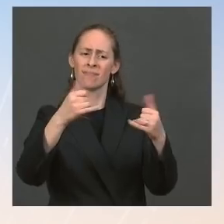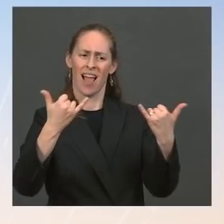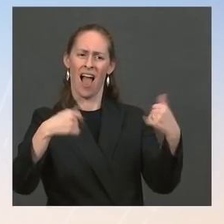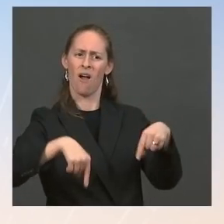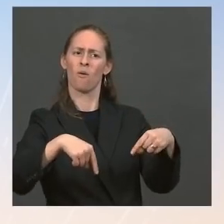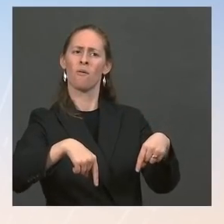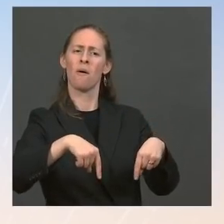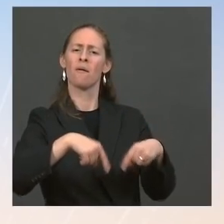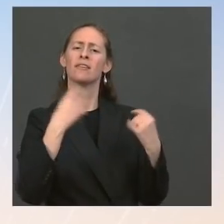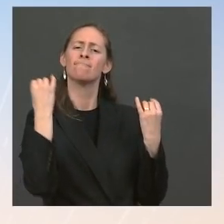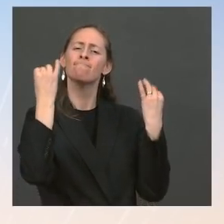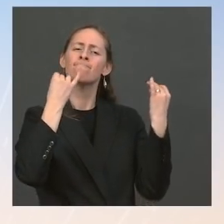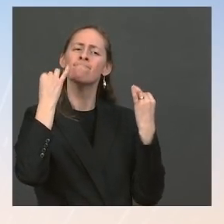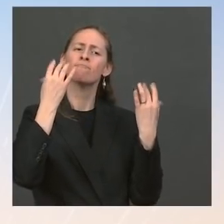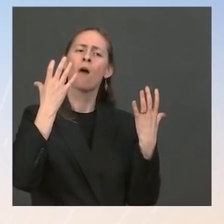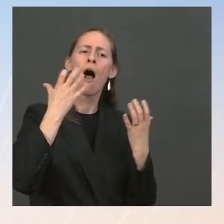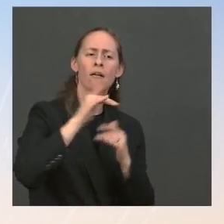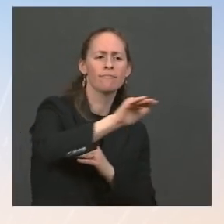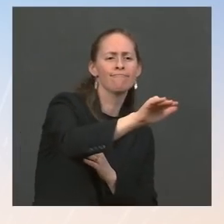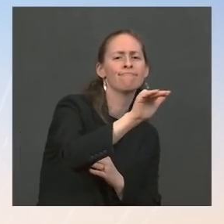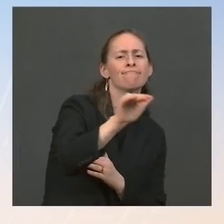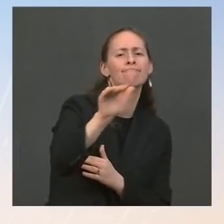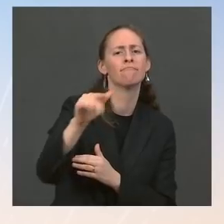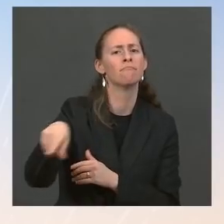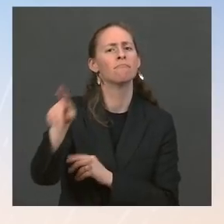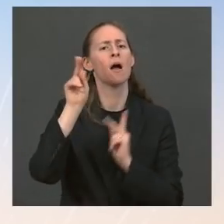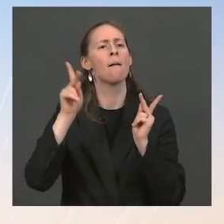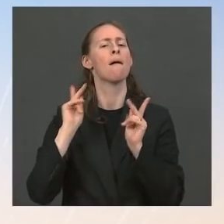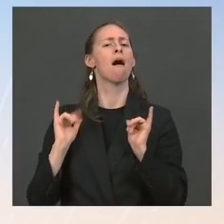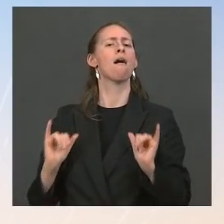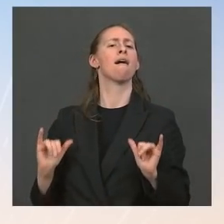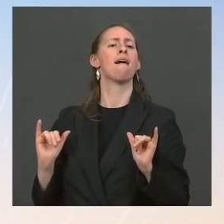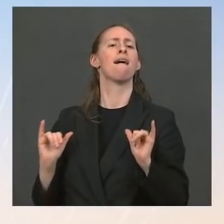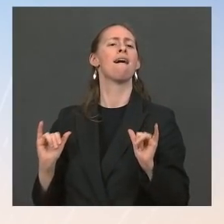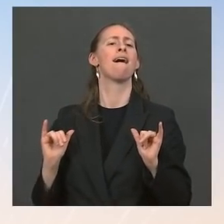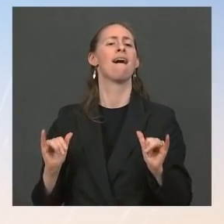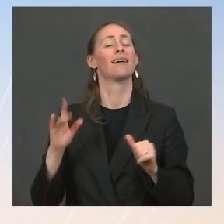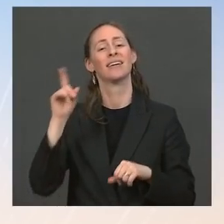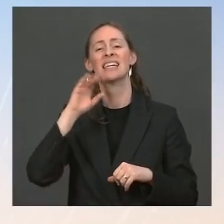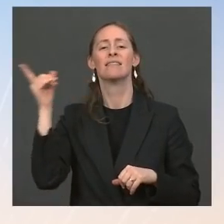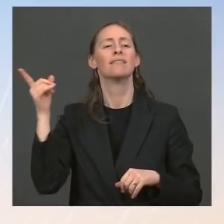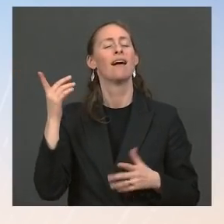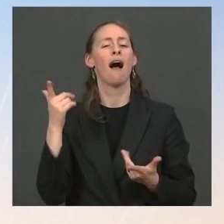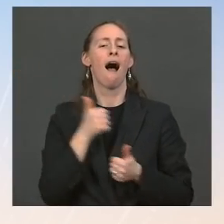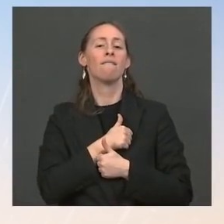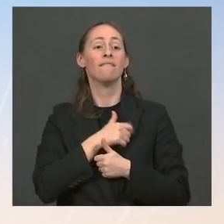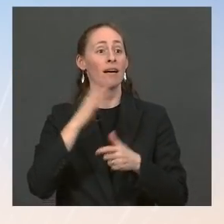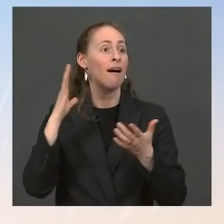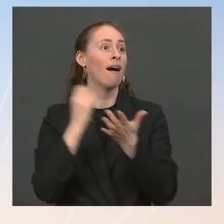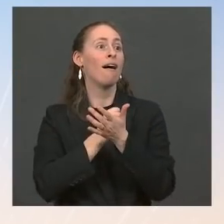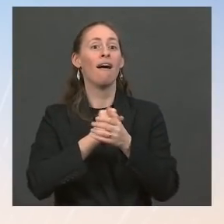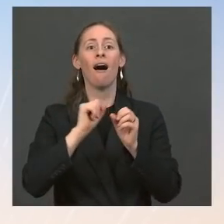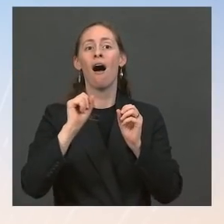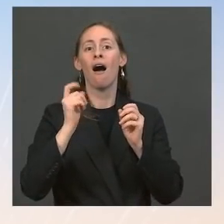There's a lot of ways to do that. Certainly, he loves getting out in the country. No one loves a bridge or rail more than President Biden.